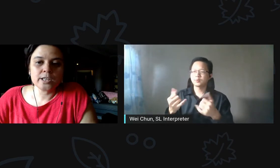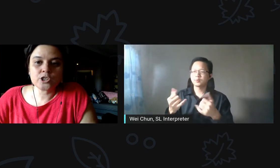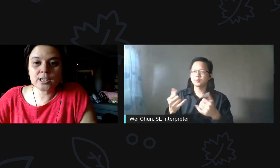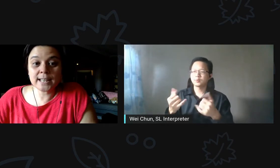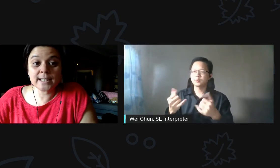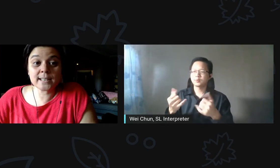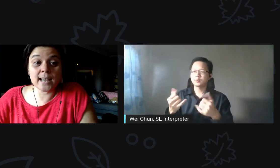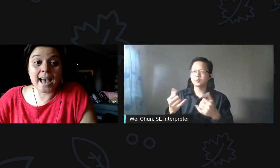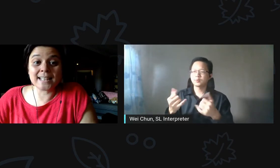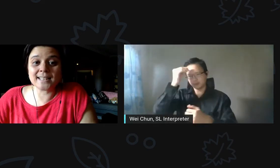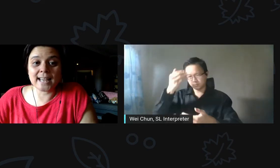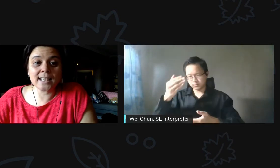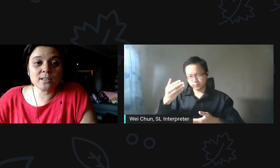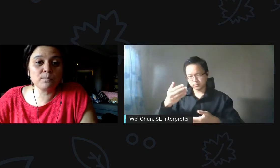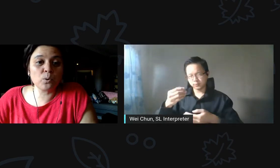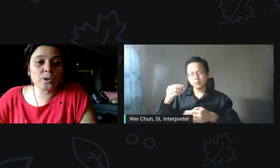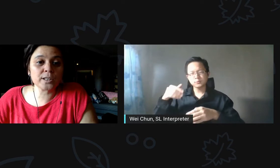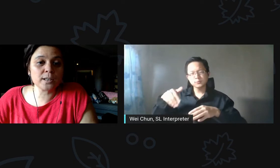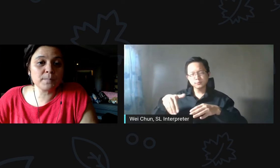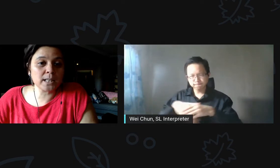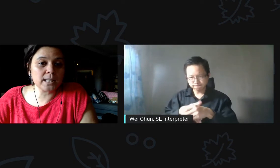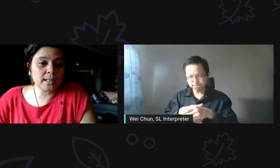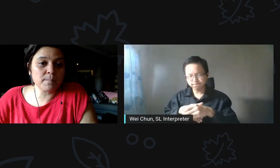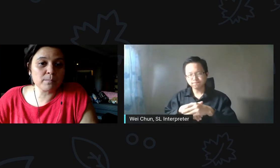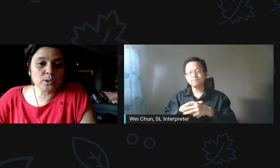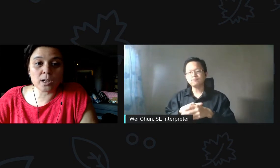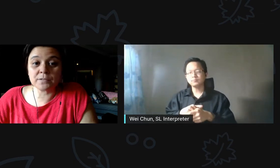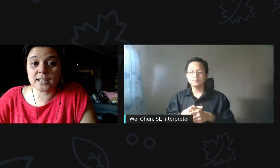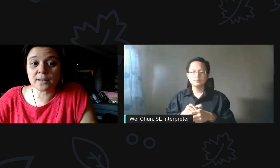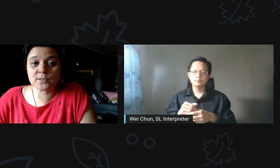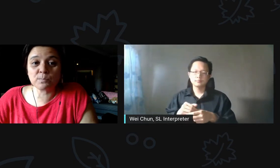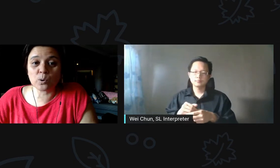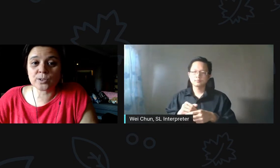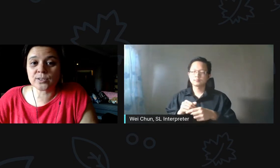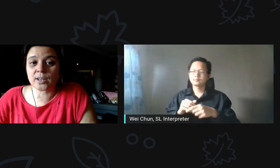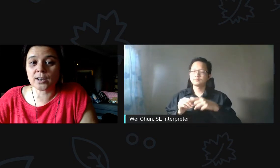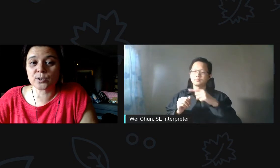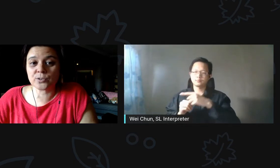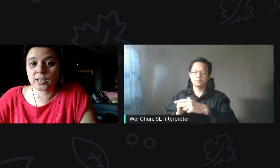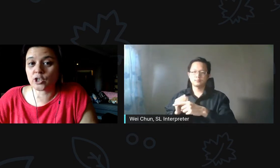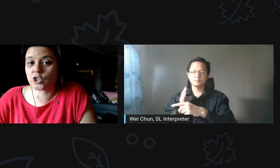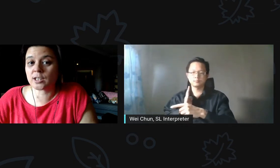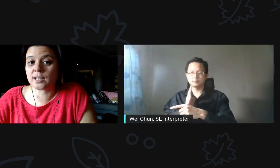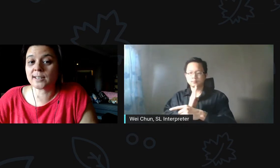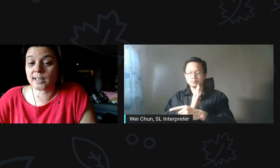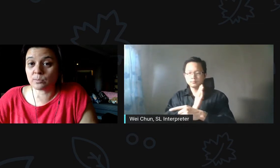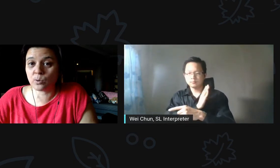She is an executive board committee member of Deaf Sports Association Singapore (DSA)